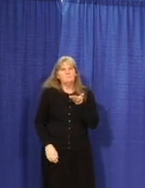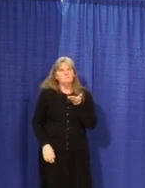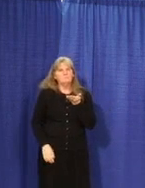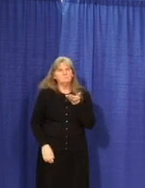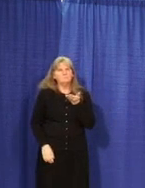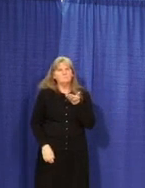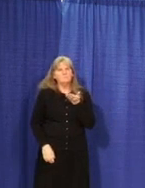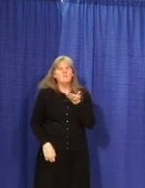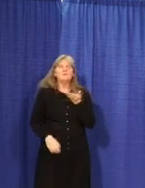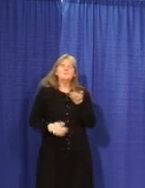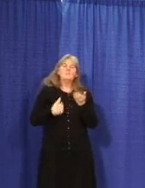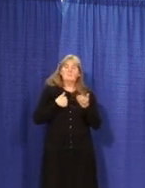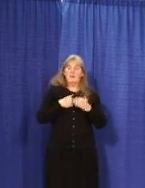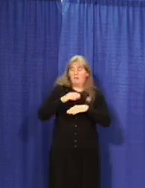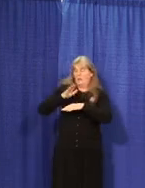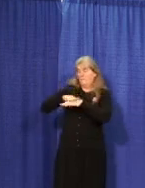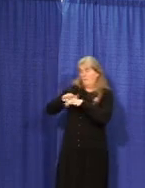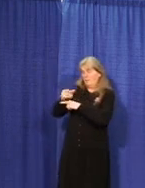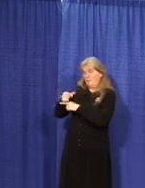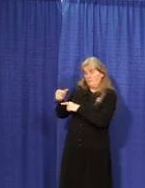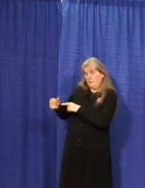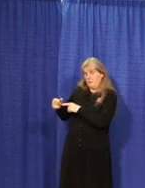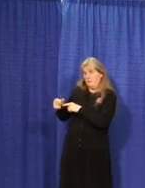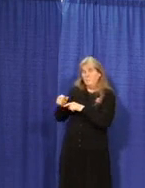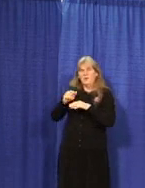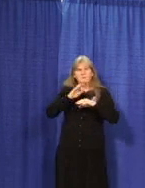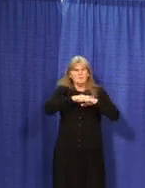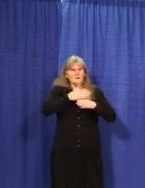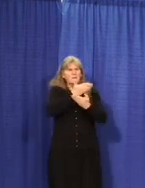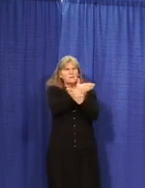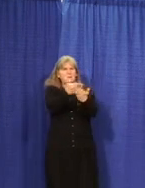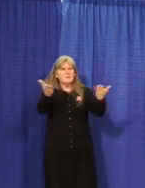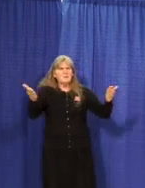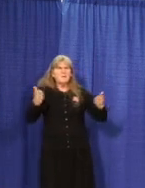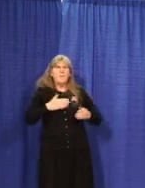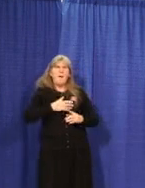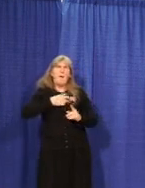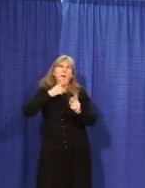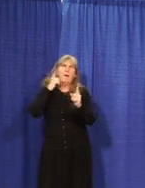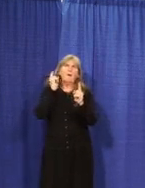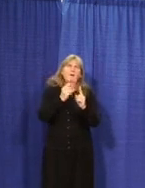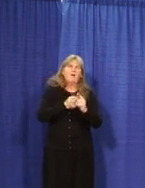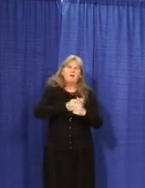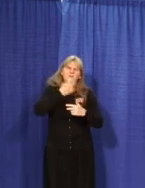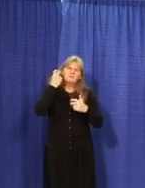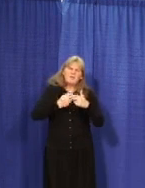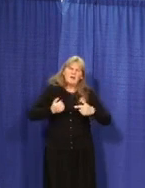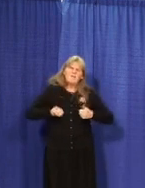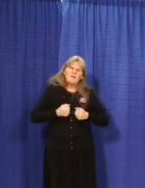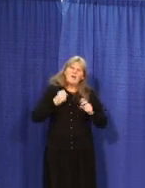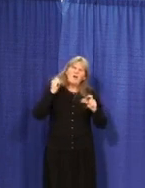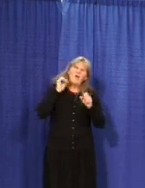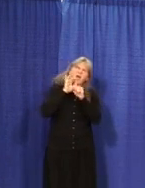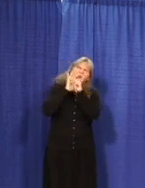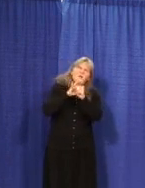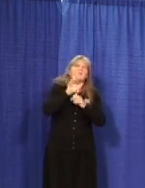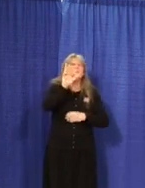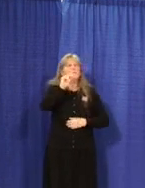government, or through the guidance we provide, I am not trying to let -- make life more difficult for people. In fact, it is the opposite.